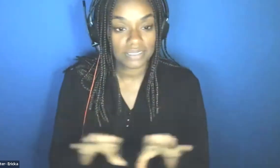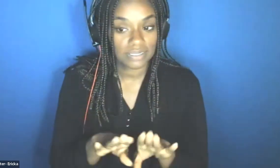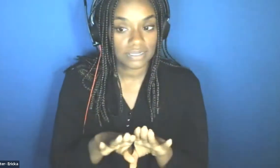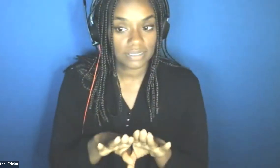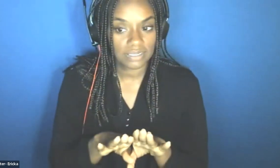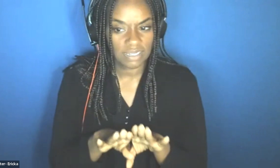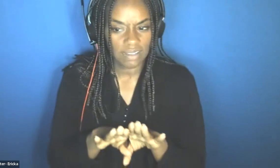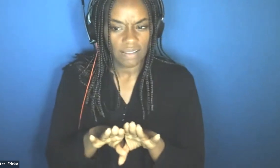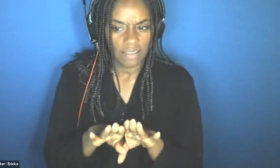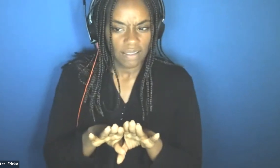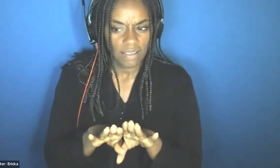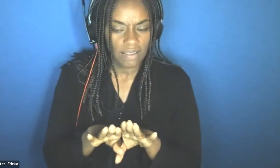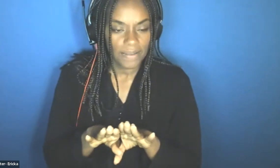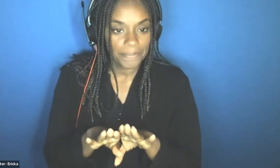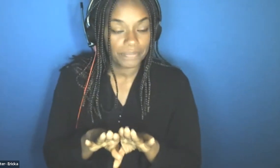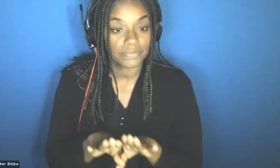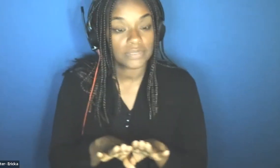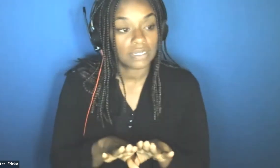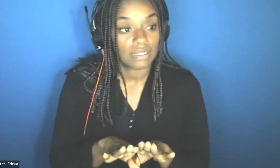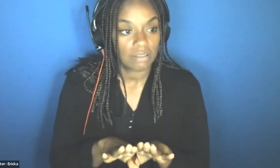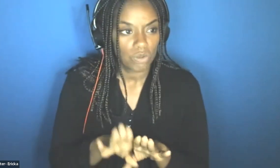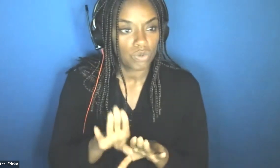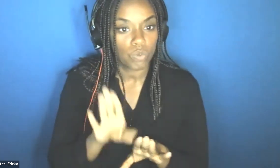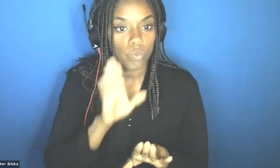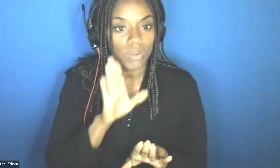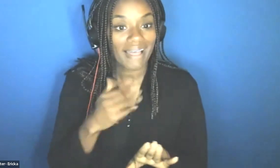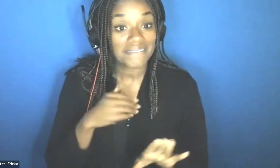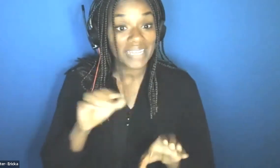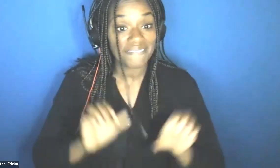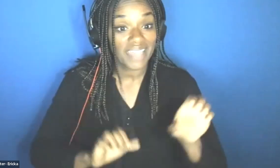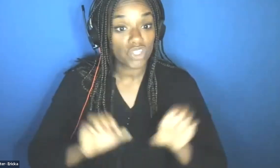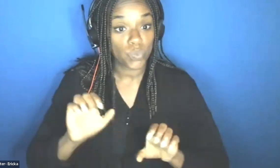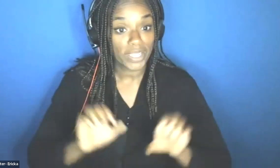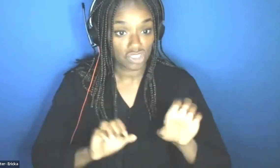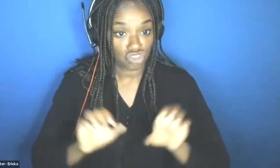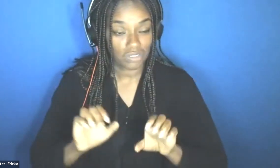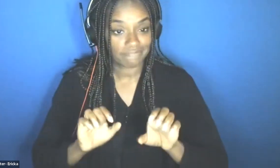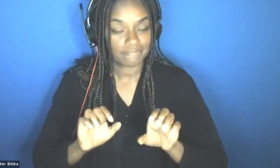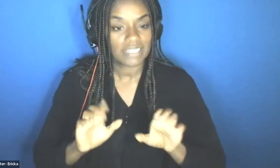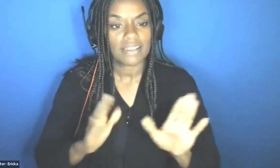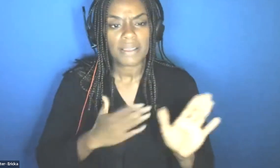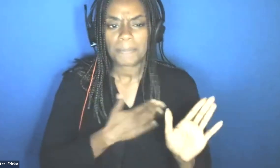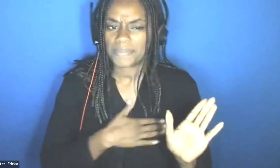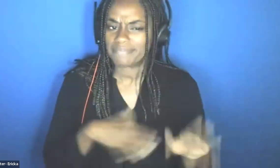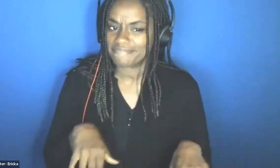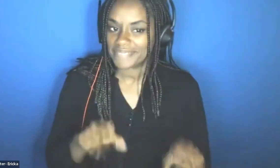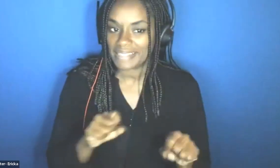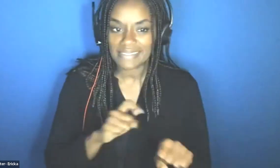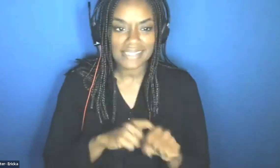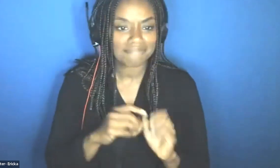Again, thank you all.